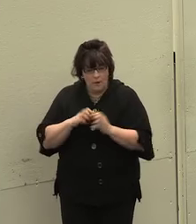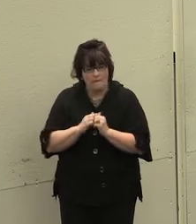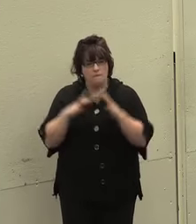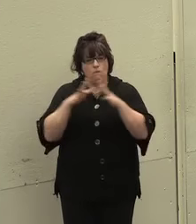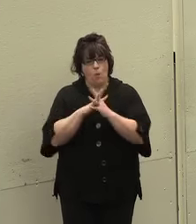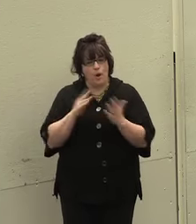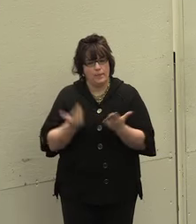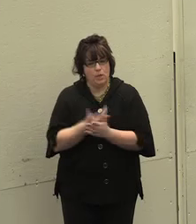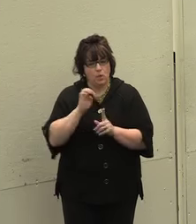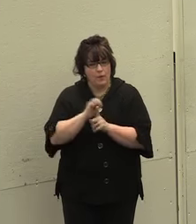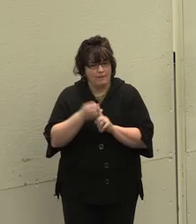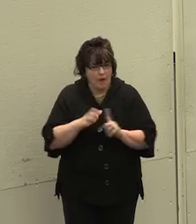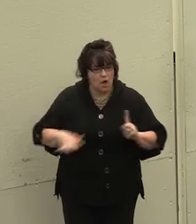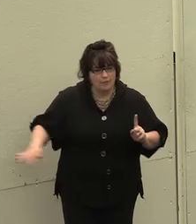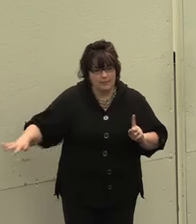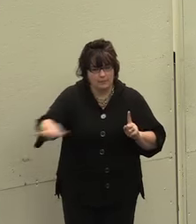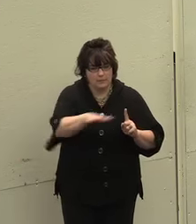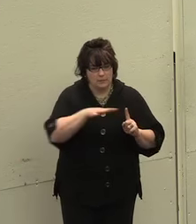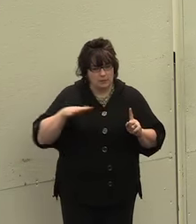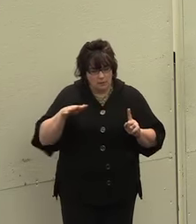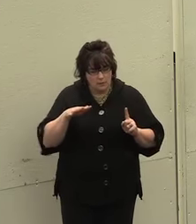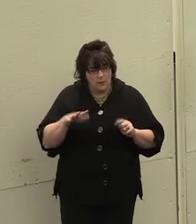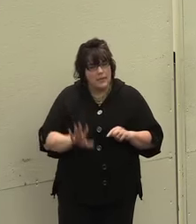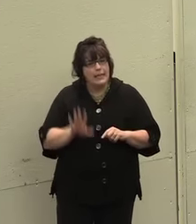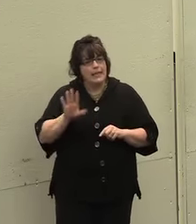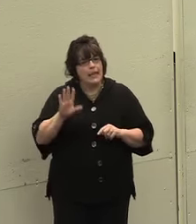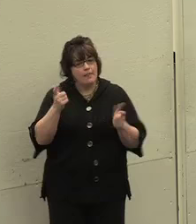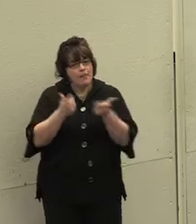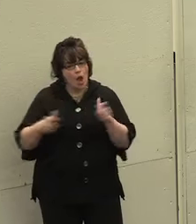And I think in the larger scale projects